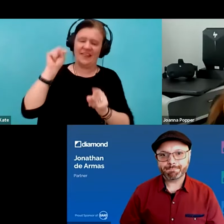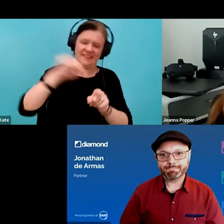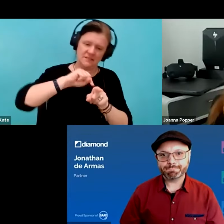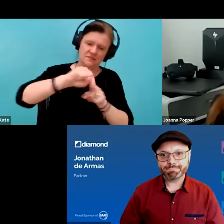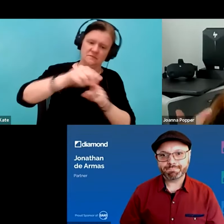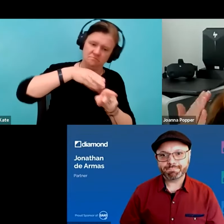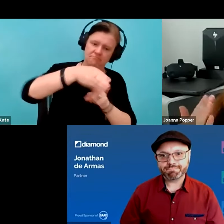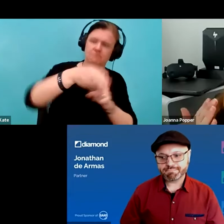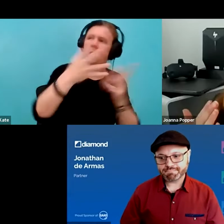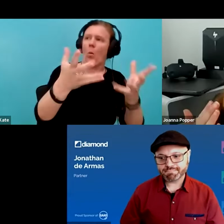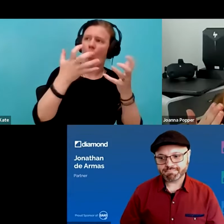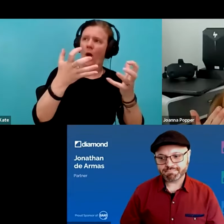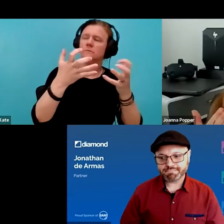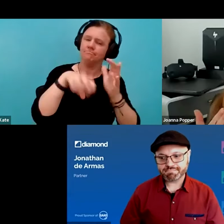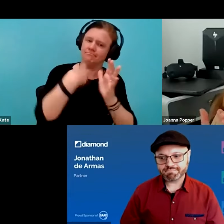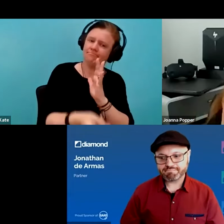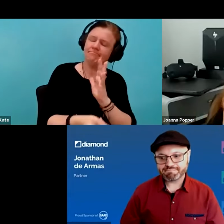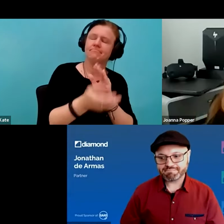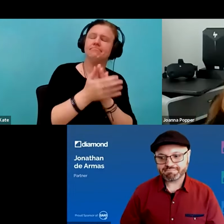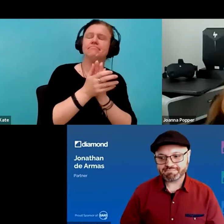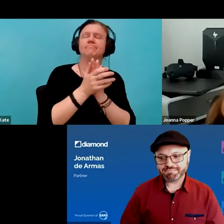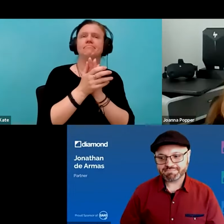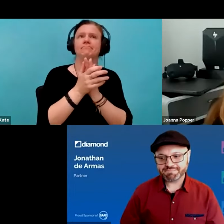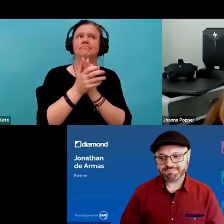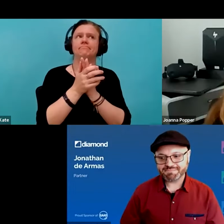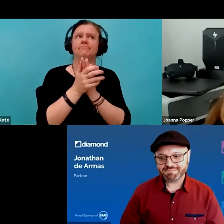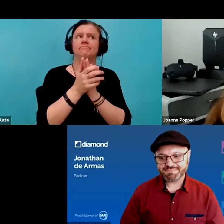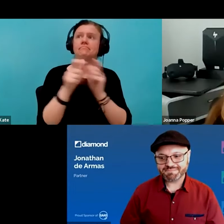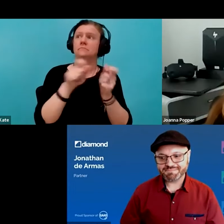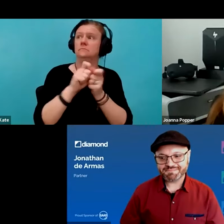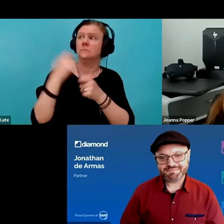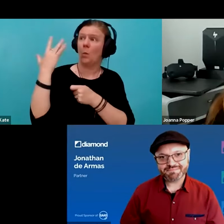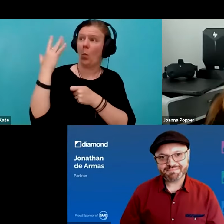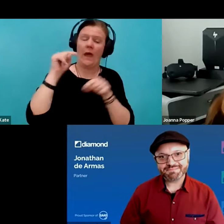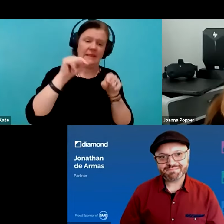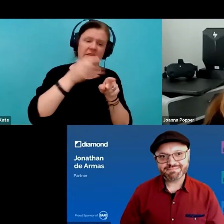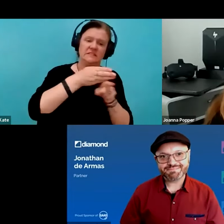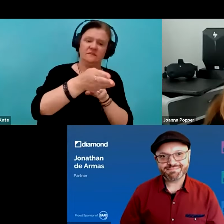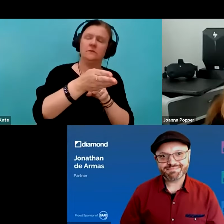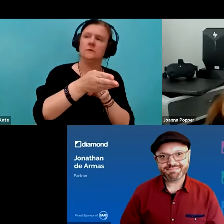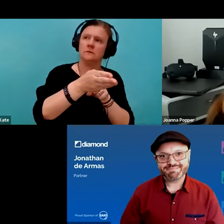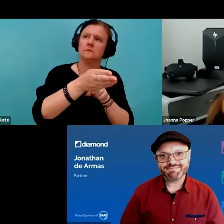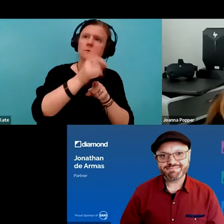work in next there there's like Joanna Popper: Specifically because this, this field was about creating the